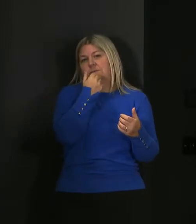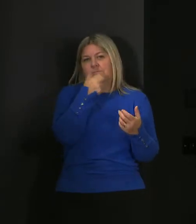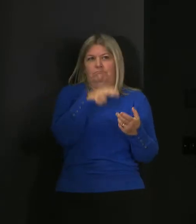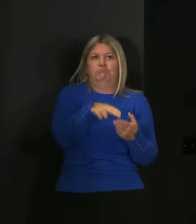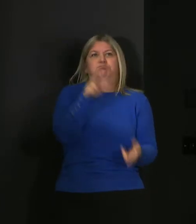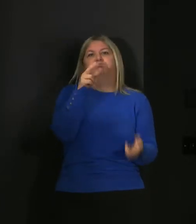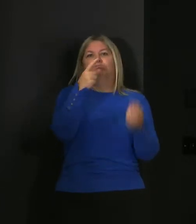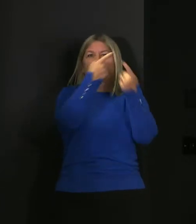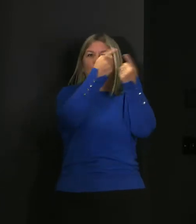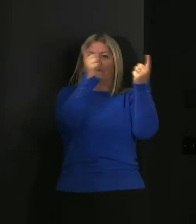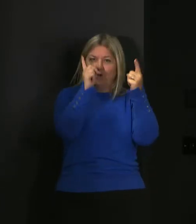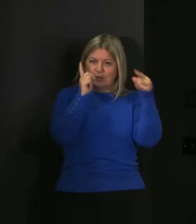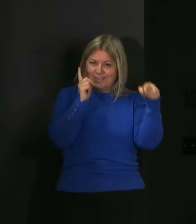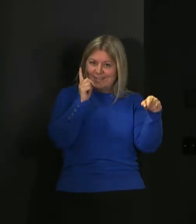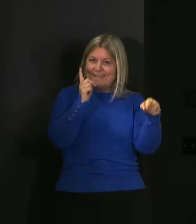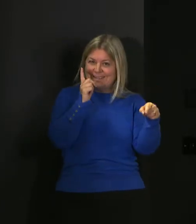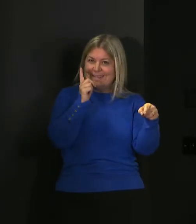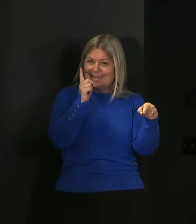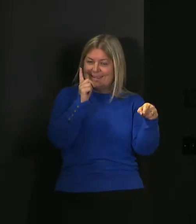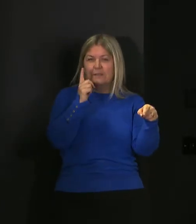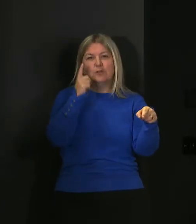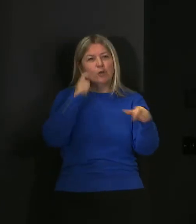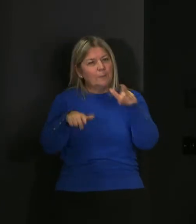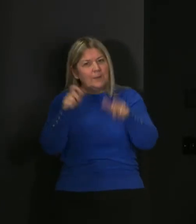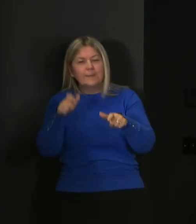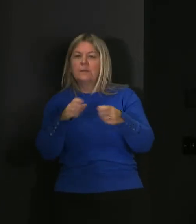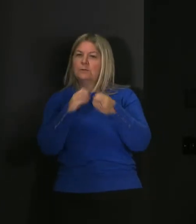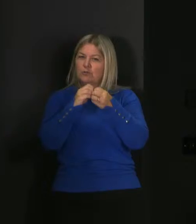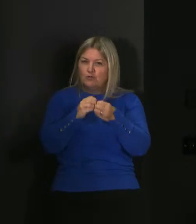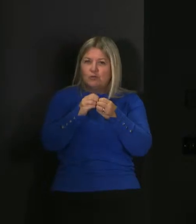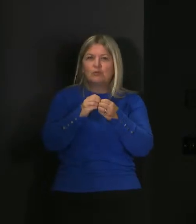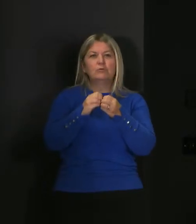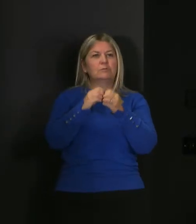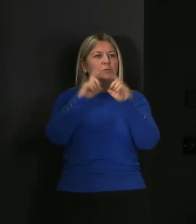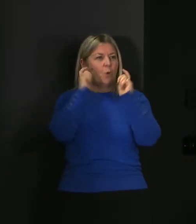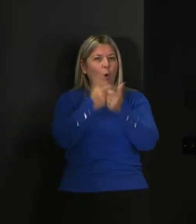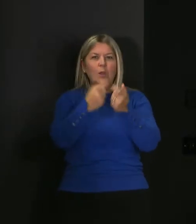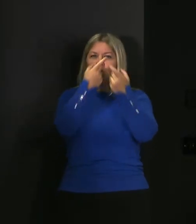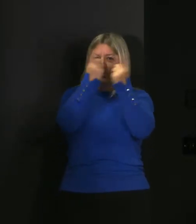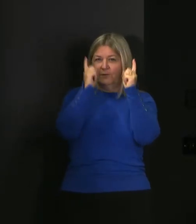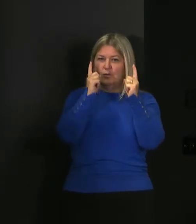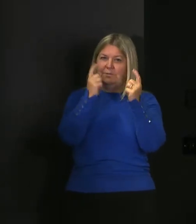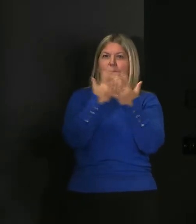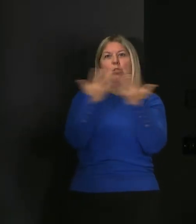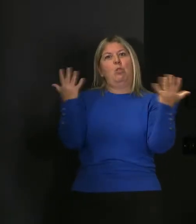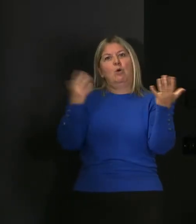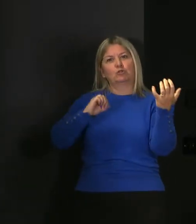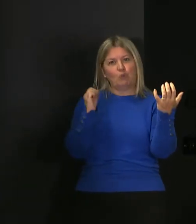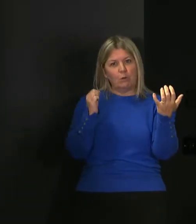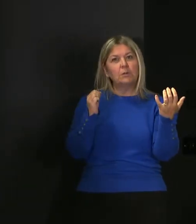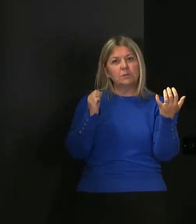student and younger people population, as higher education has returned. Now, in comparable terms